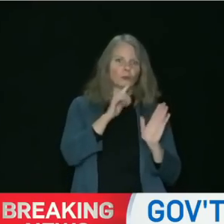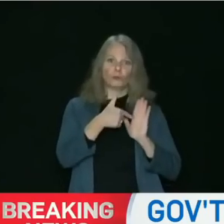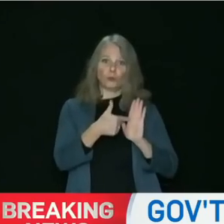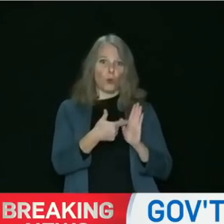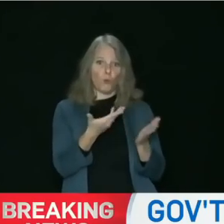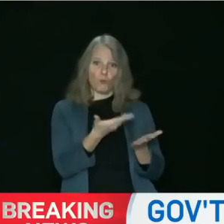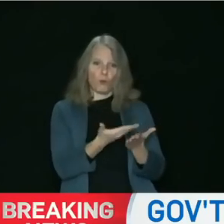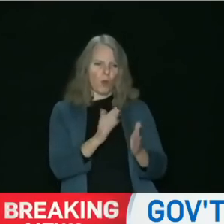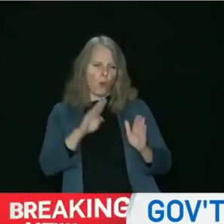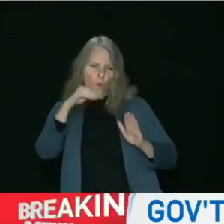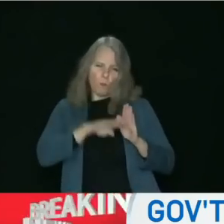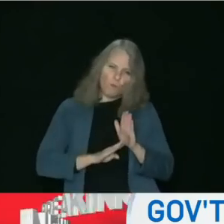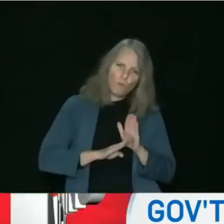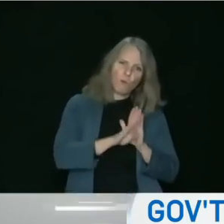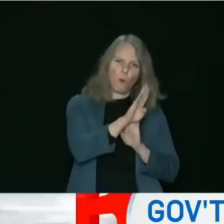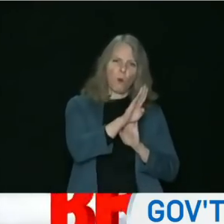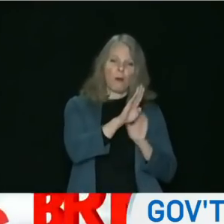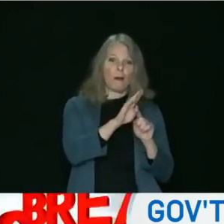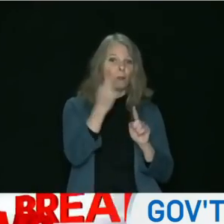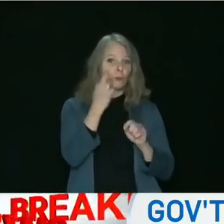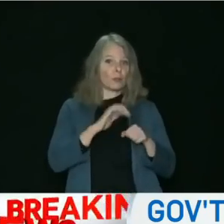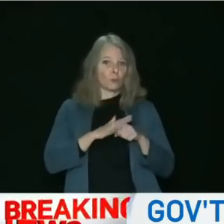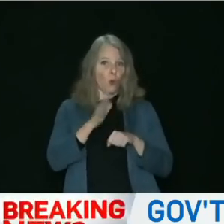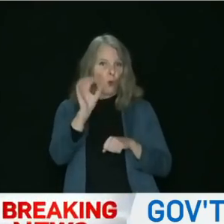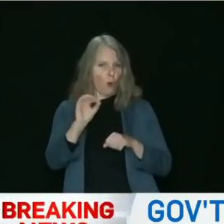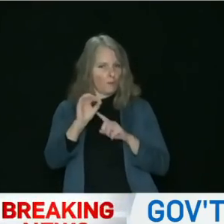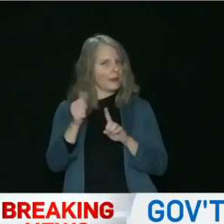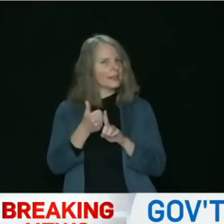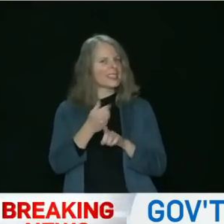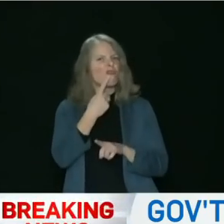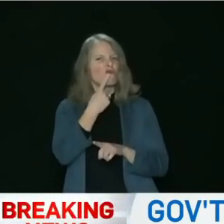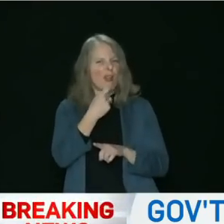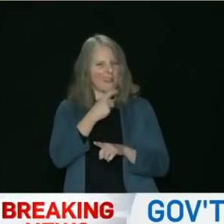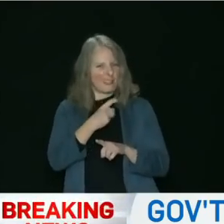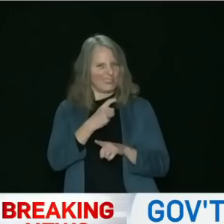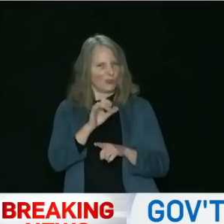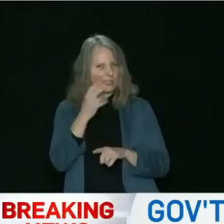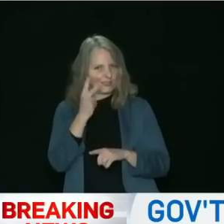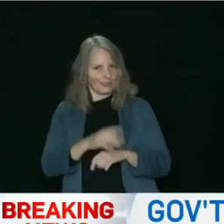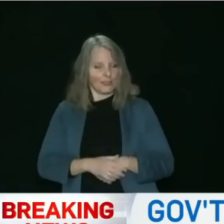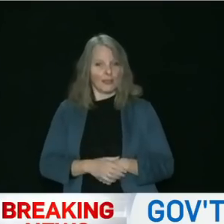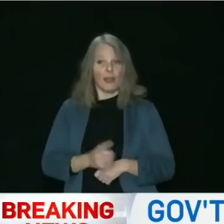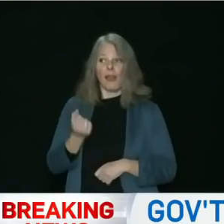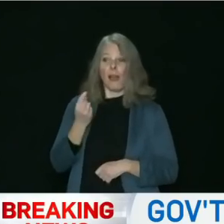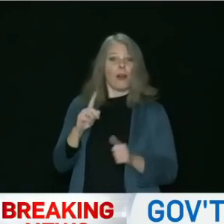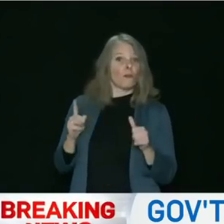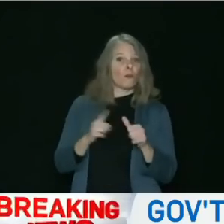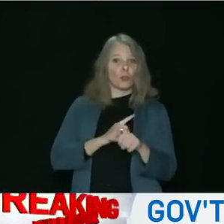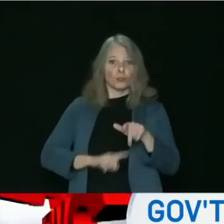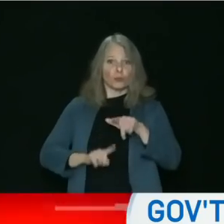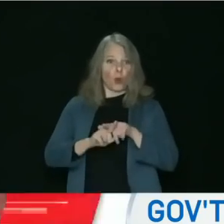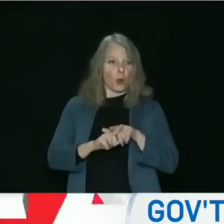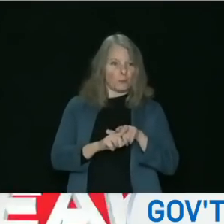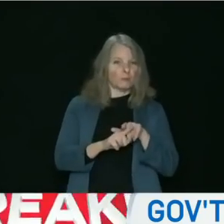CONTAGIOUS VARIANT OBSERVED TO DATE AS EVIDENCED FROM THESE CURVES SHOWING A SUDDEN INCREASE